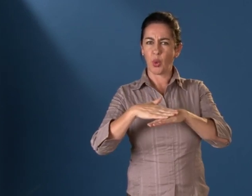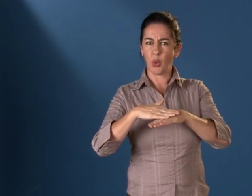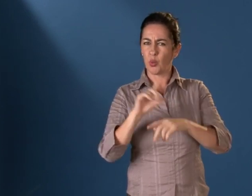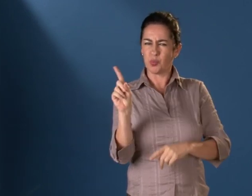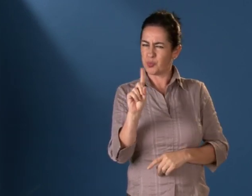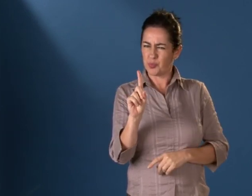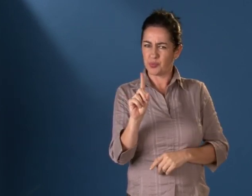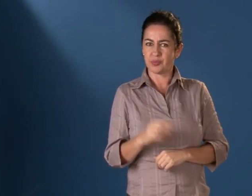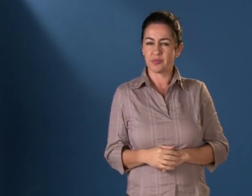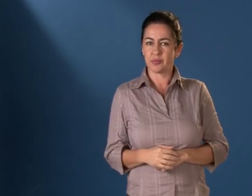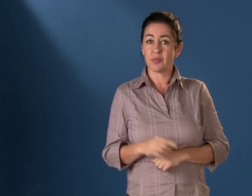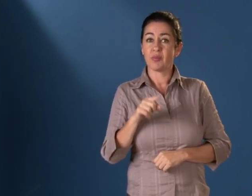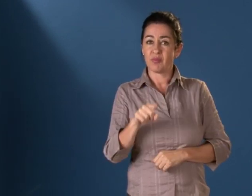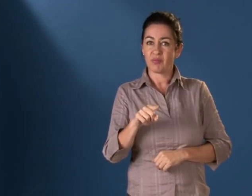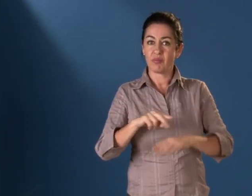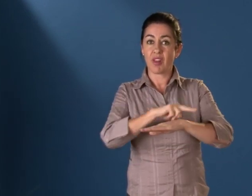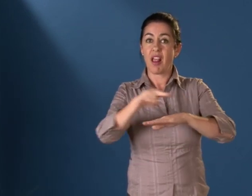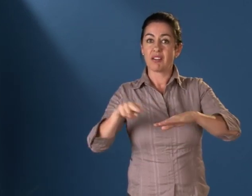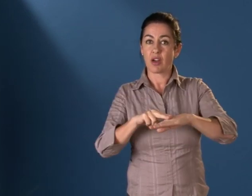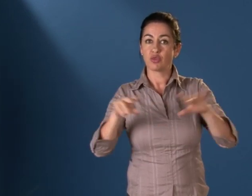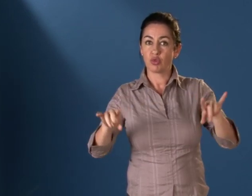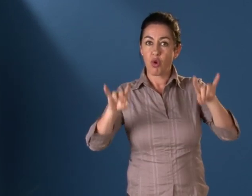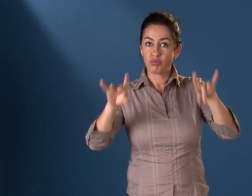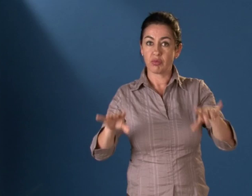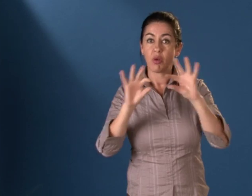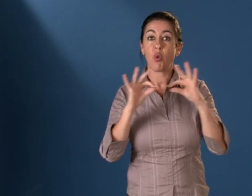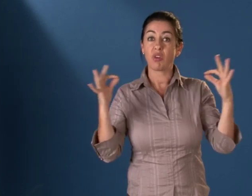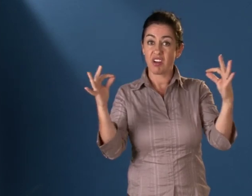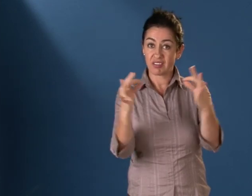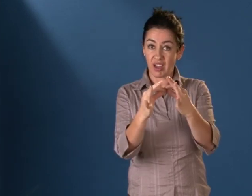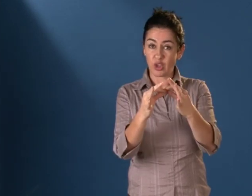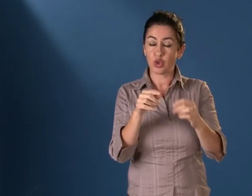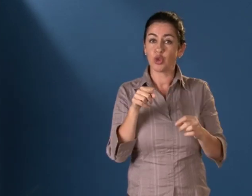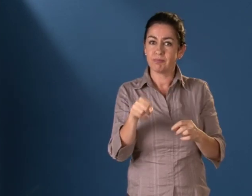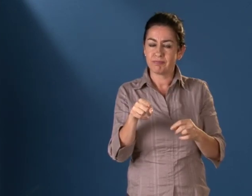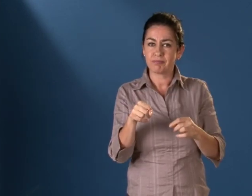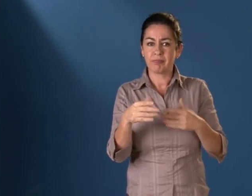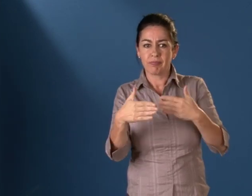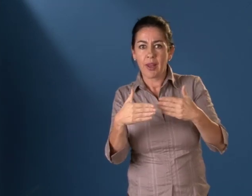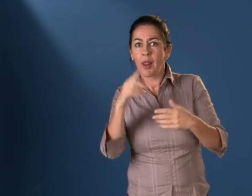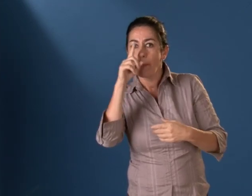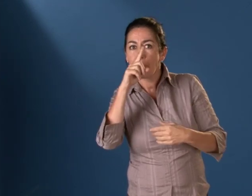What is beyondblue and what does it mean? Beyondblue is a national, independent organisation